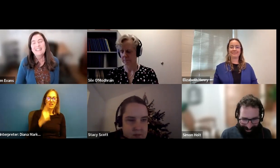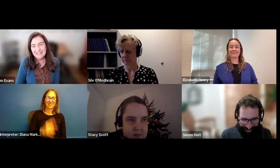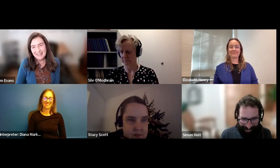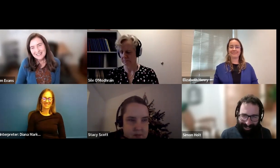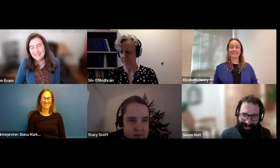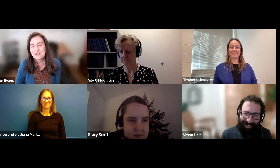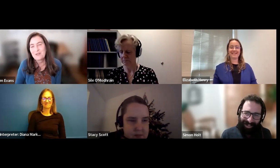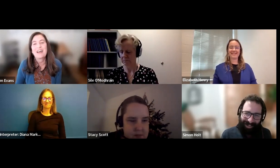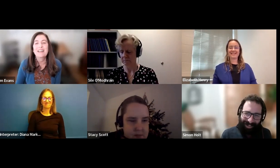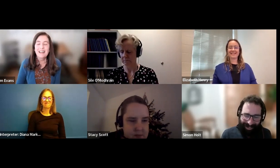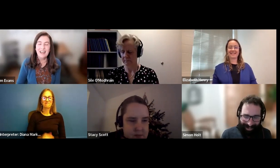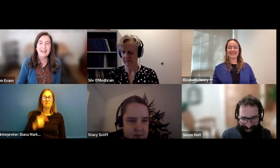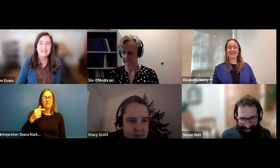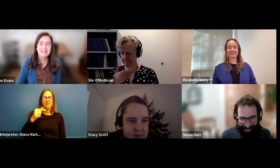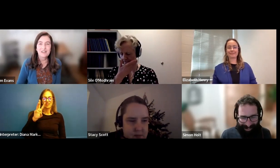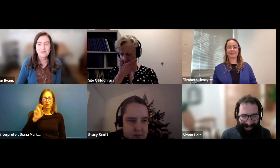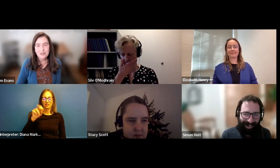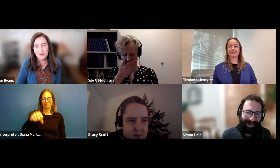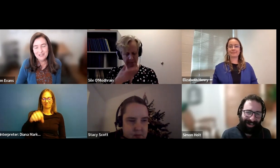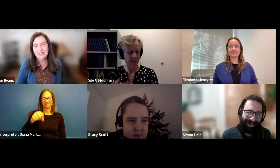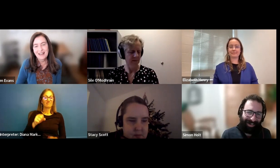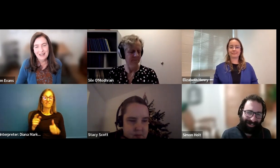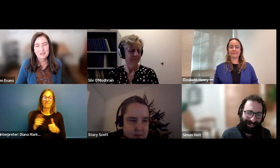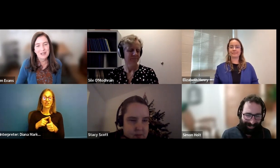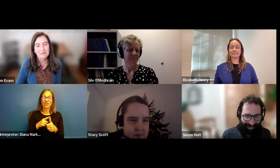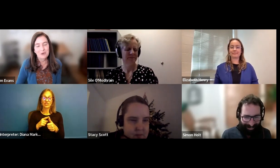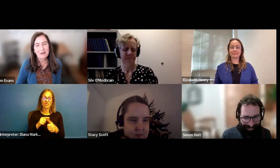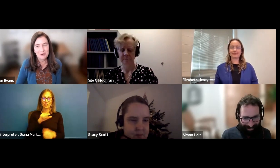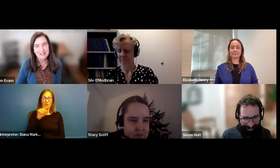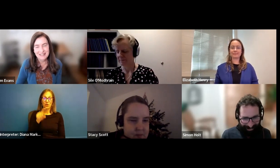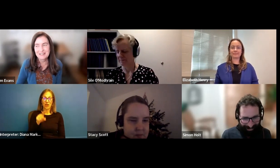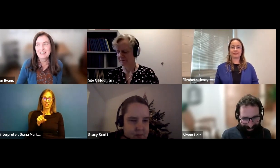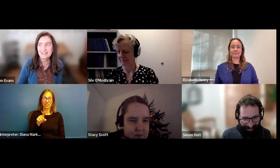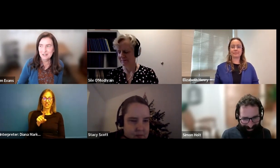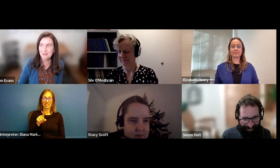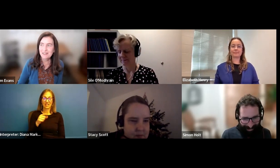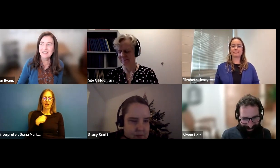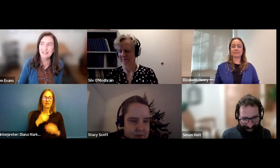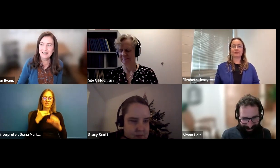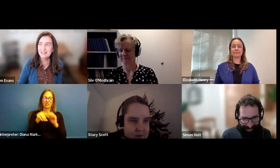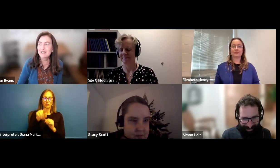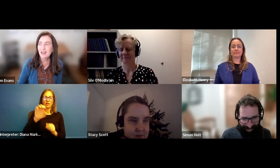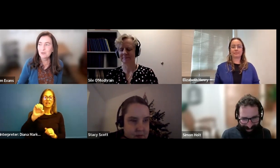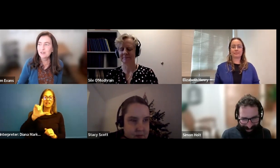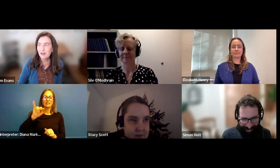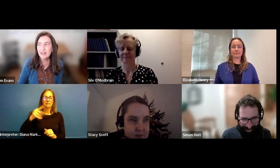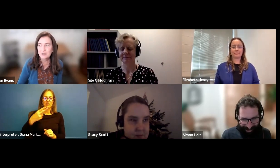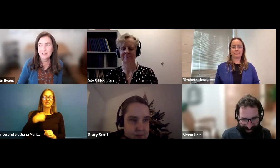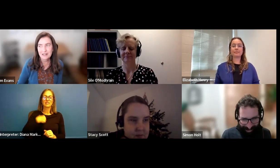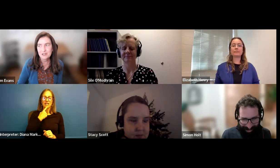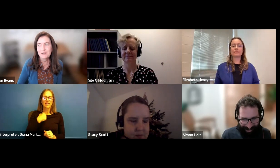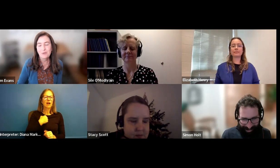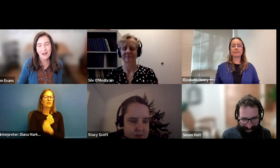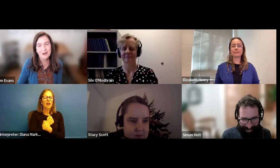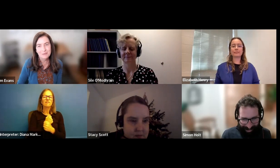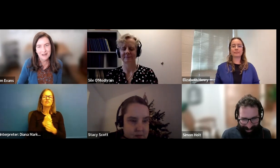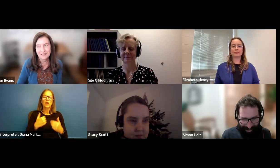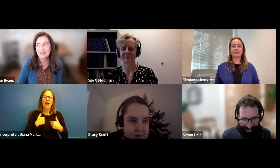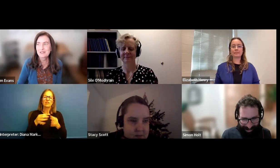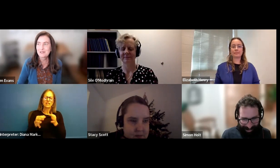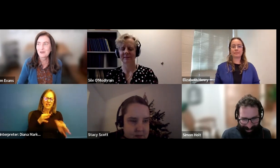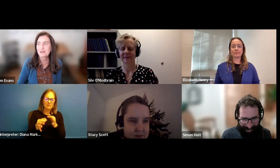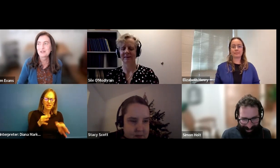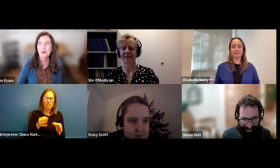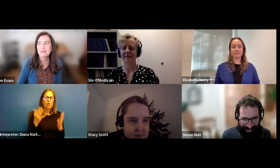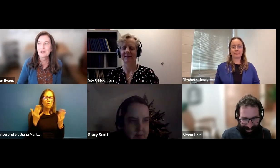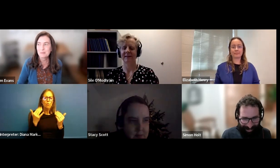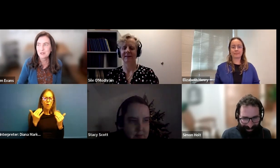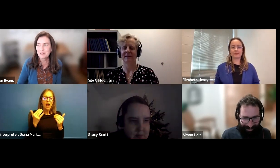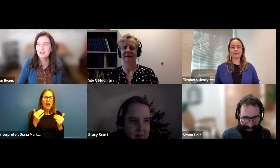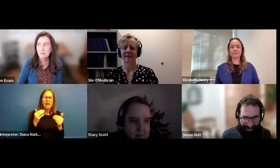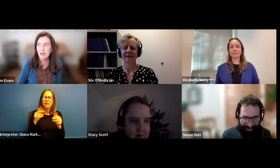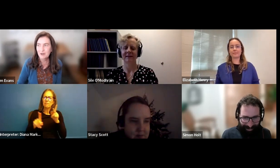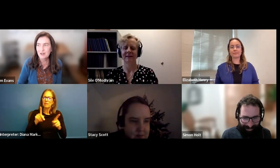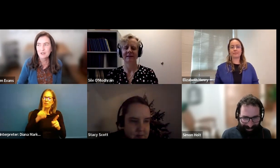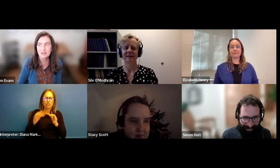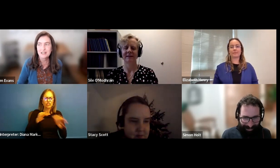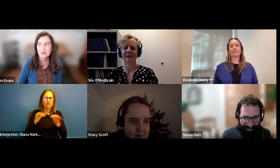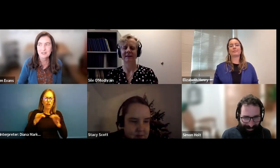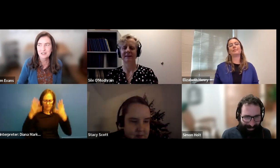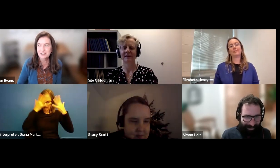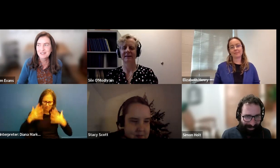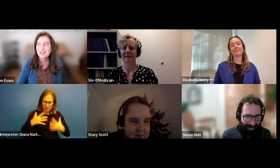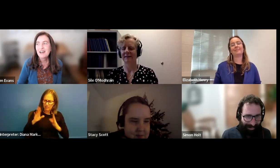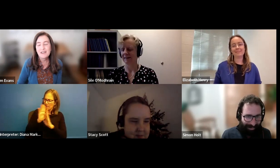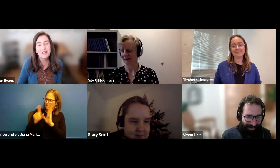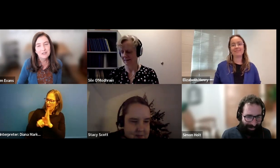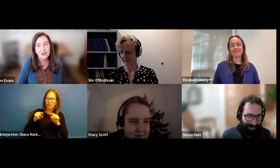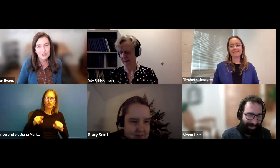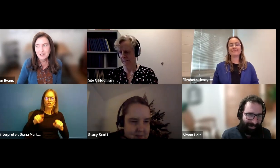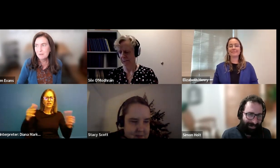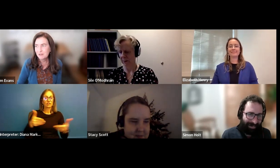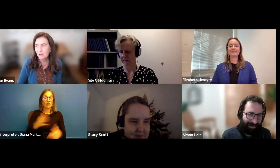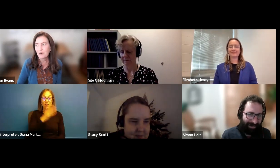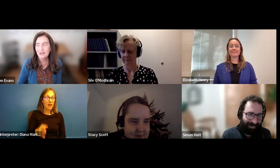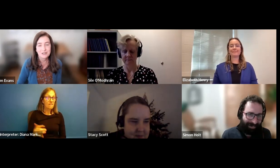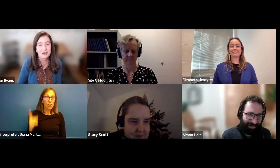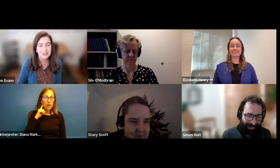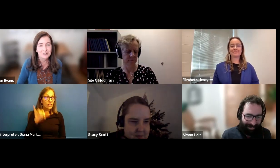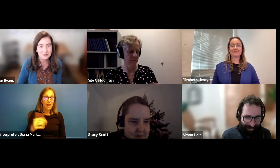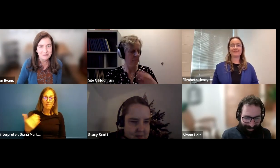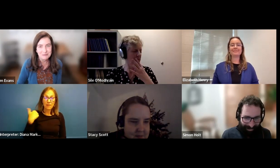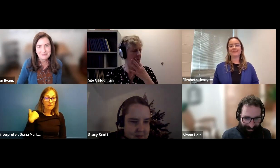Gwen Evans: Yes, this is Gwen. And the first question, actually, I'm. I'm going to send to Elizabeth. It is I would love an explanation of why our panelists are describing their appearance and background during introductions. I've never heard that before on on a zoom